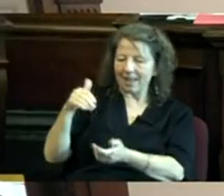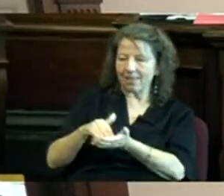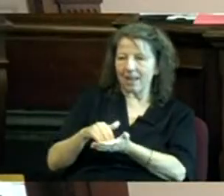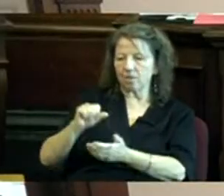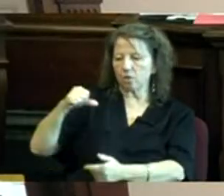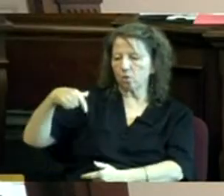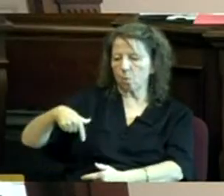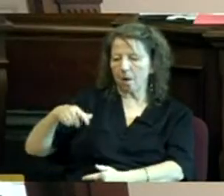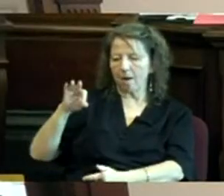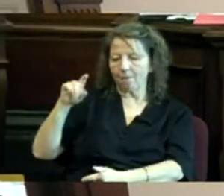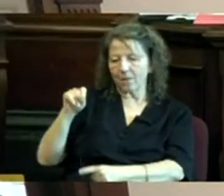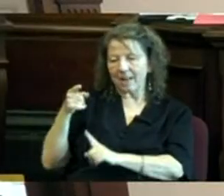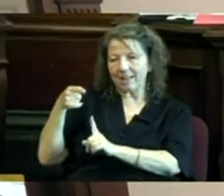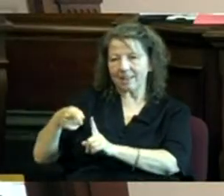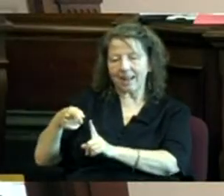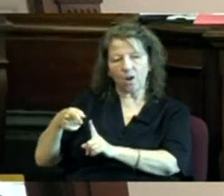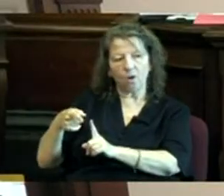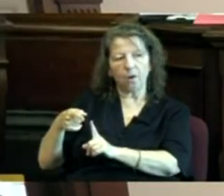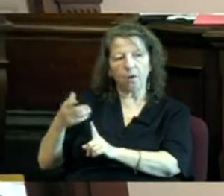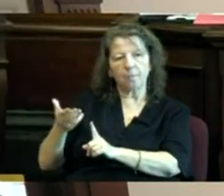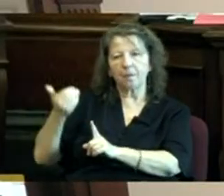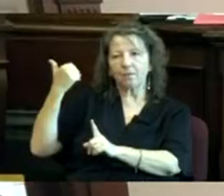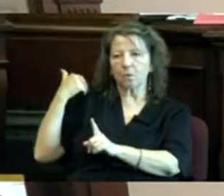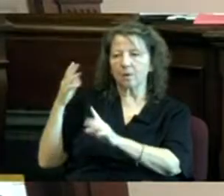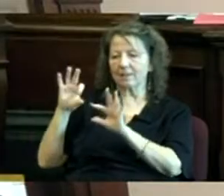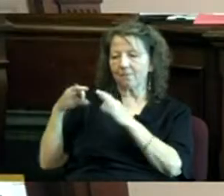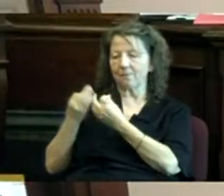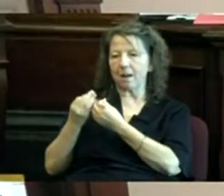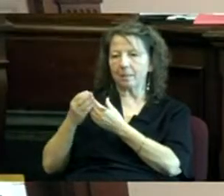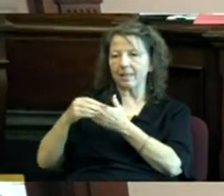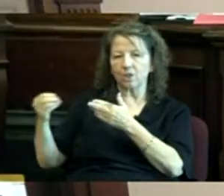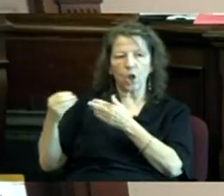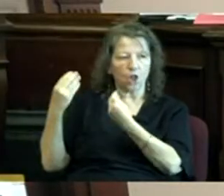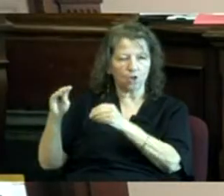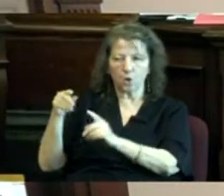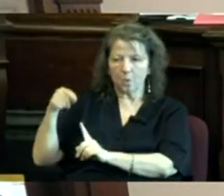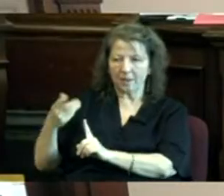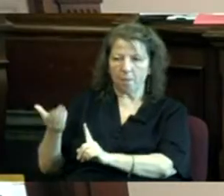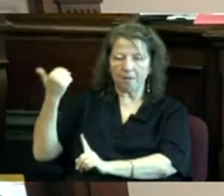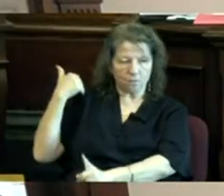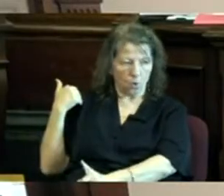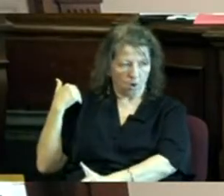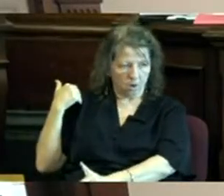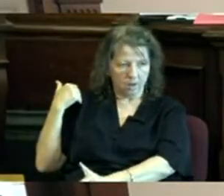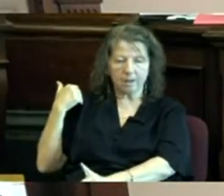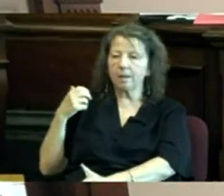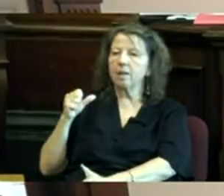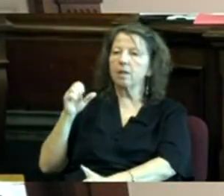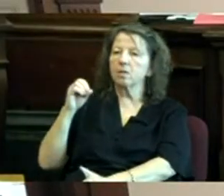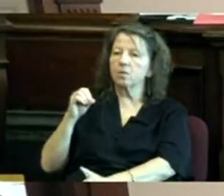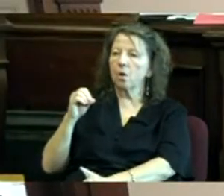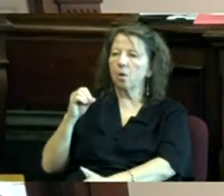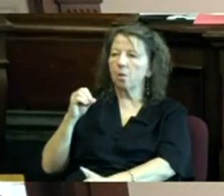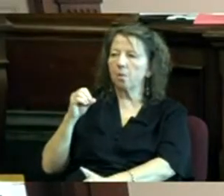already exists a green space of about 10,000ft there, where